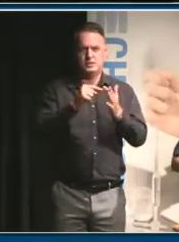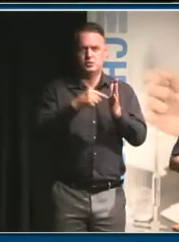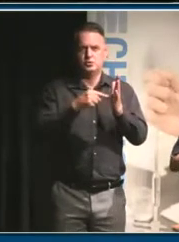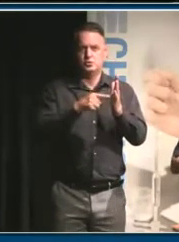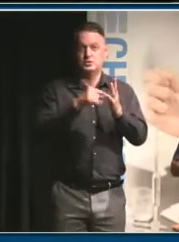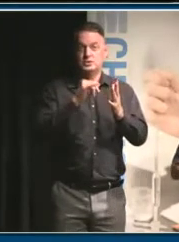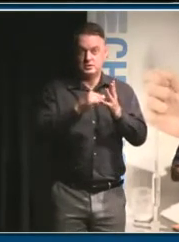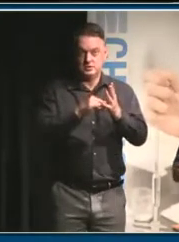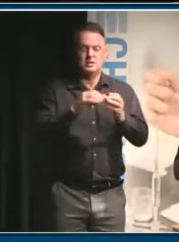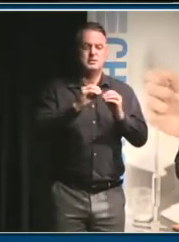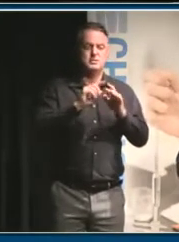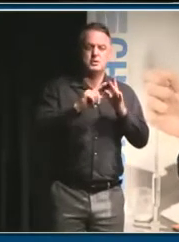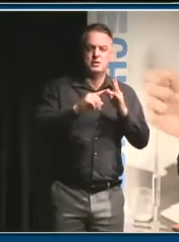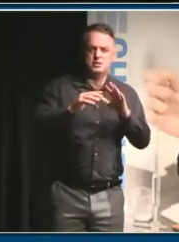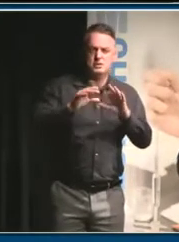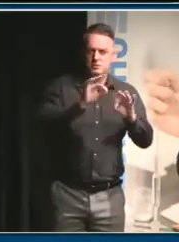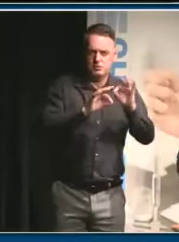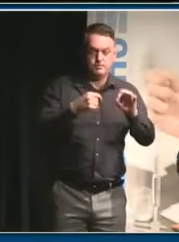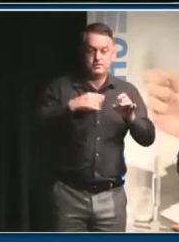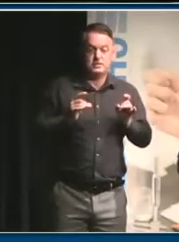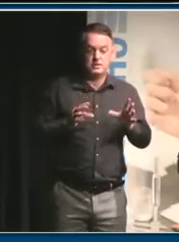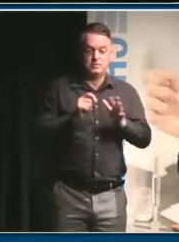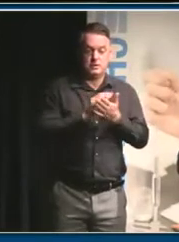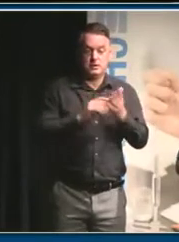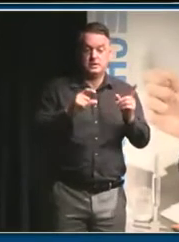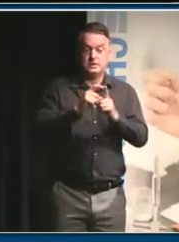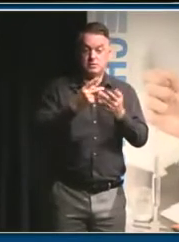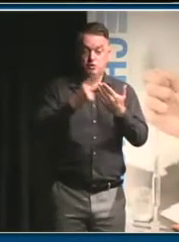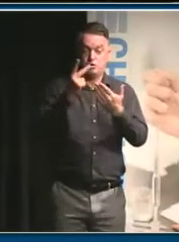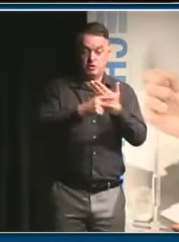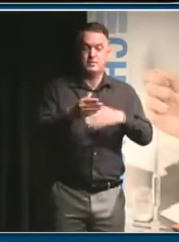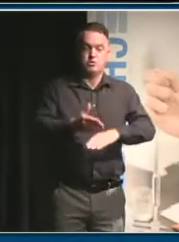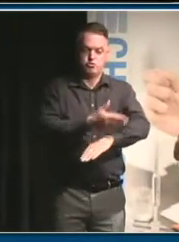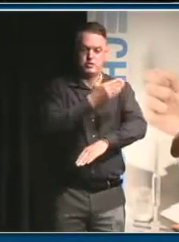biochemistry and we started a PhD program in green chemistry. Everything that's in a normal